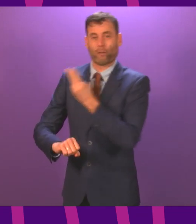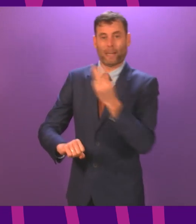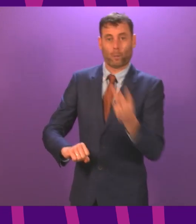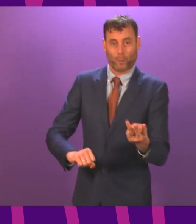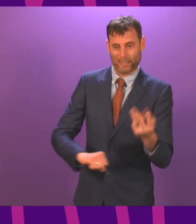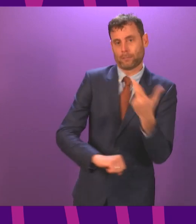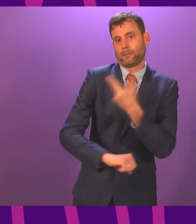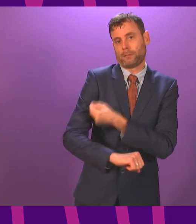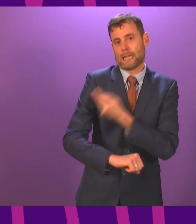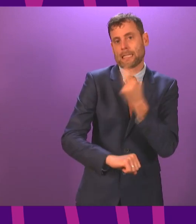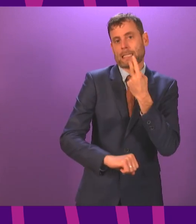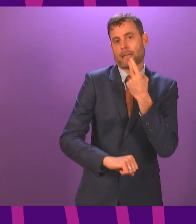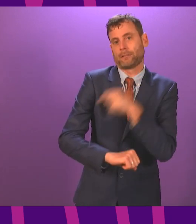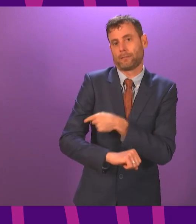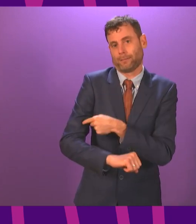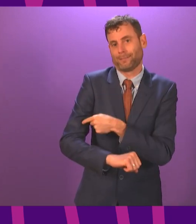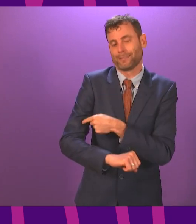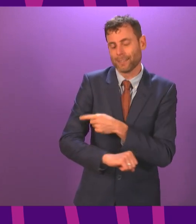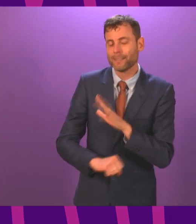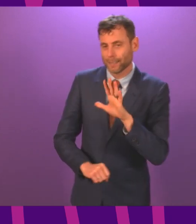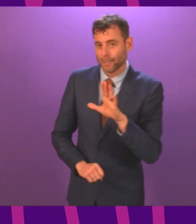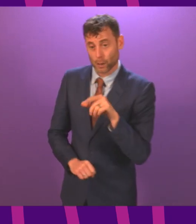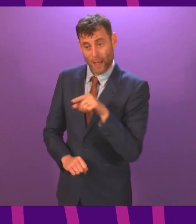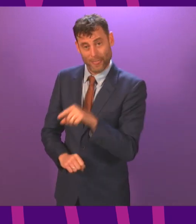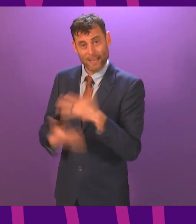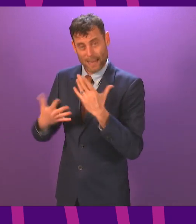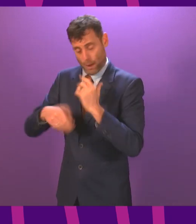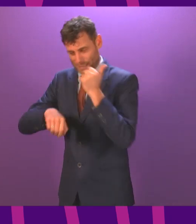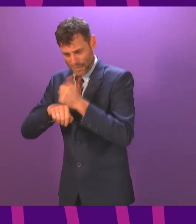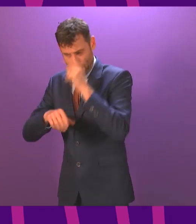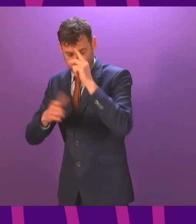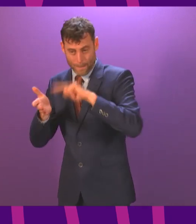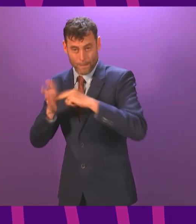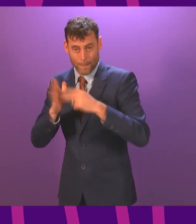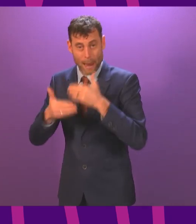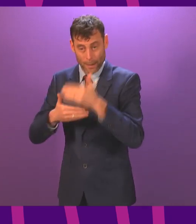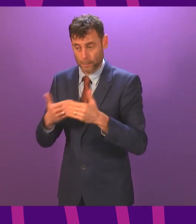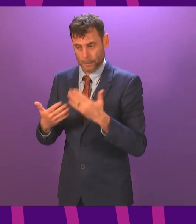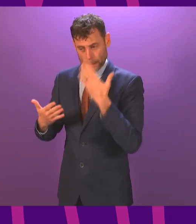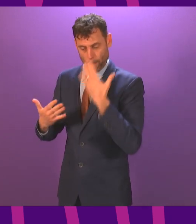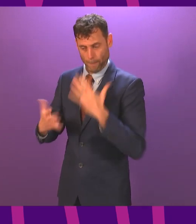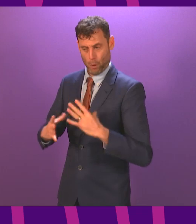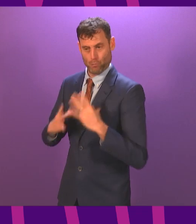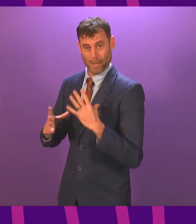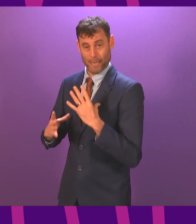It is a complex exercise. However, planning is under way and is in a good state, and we